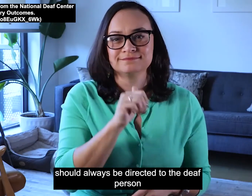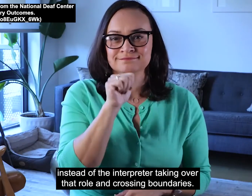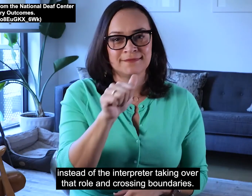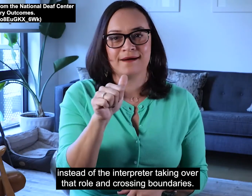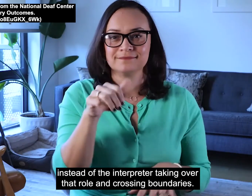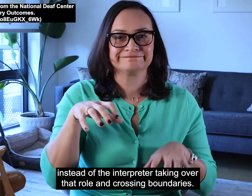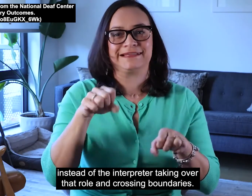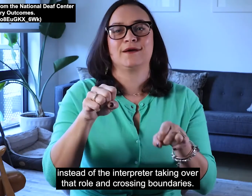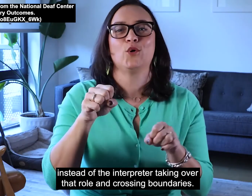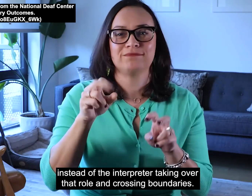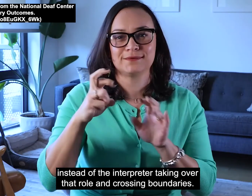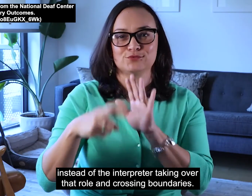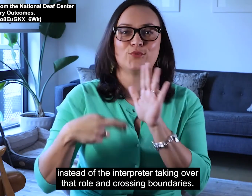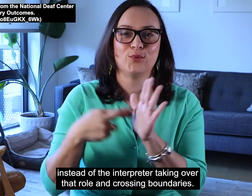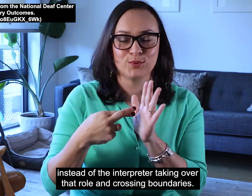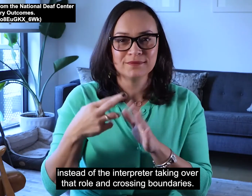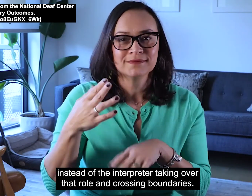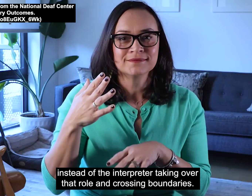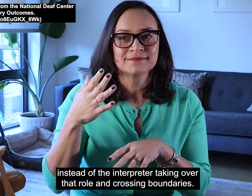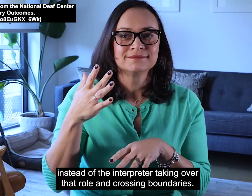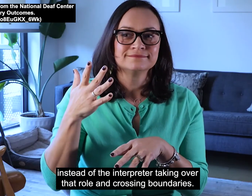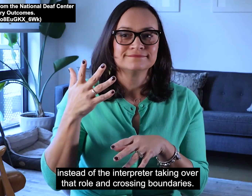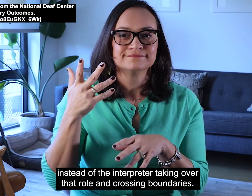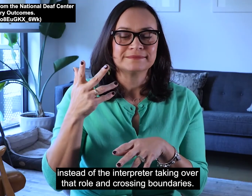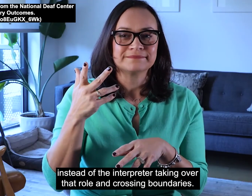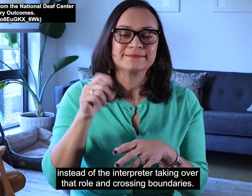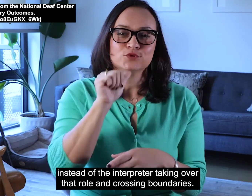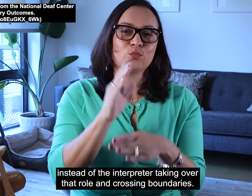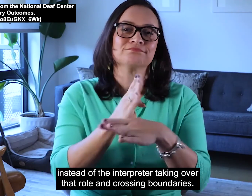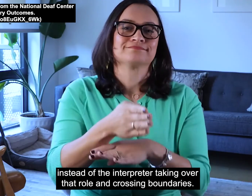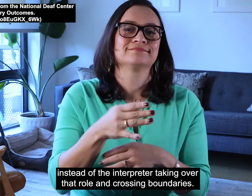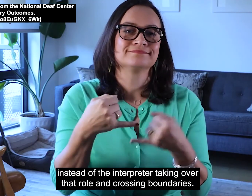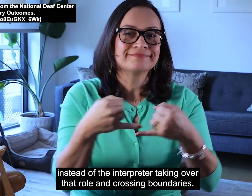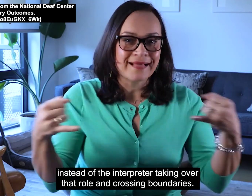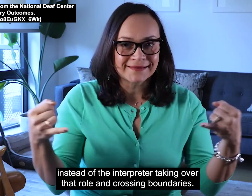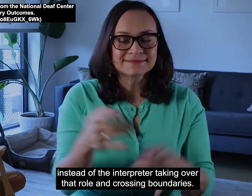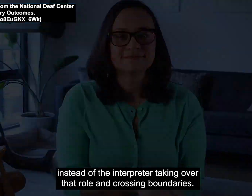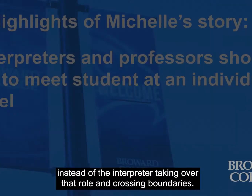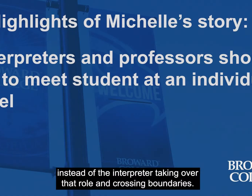instead of the interpreter taking over that role and crossing boundaries.